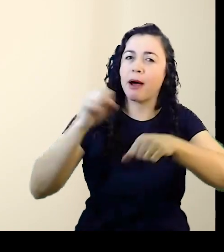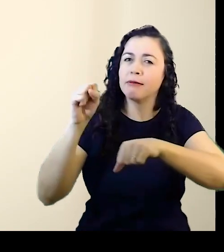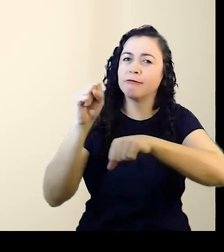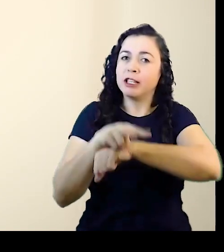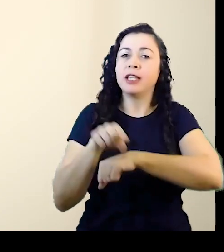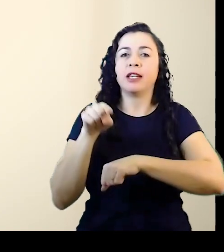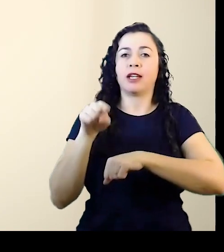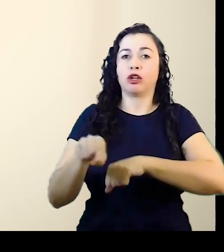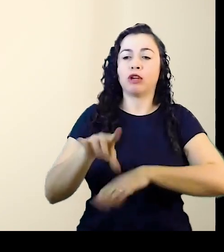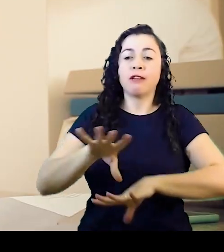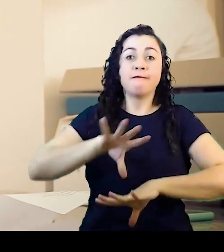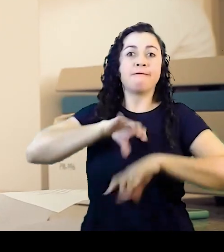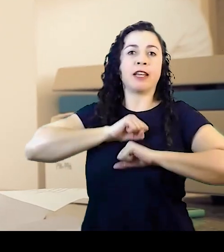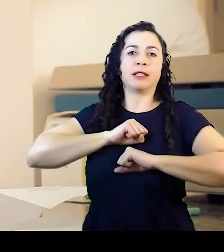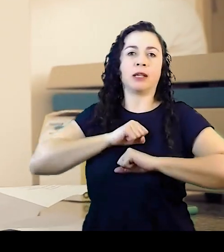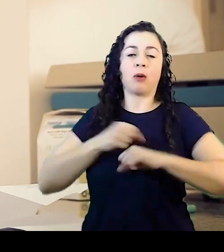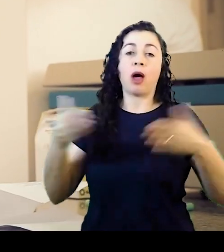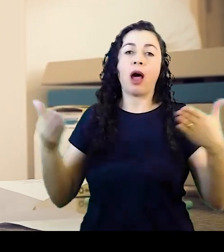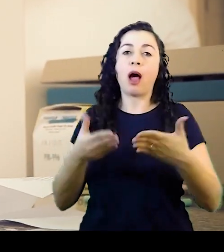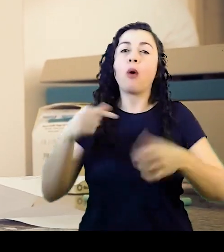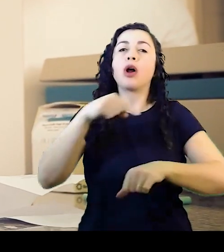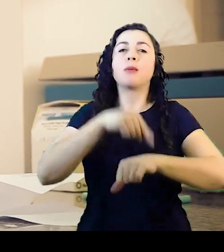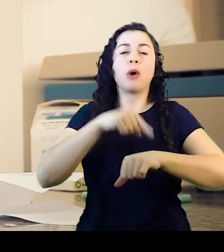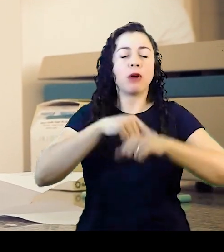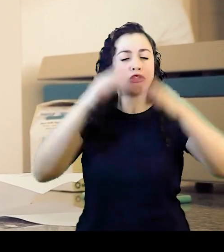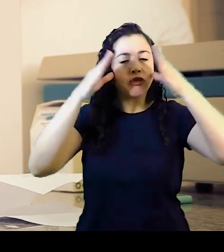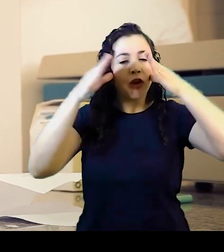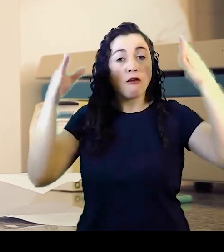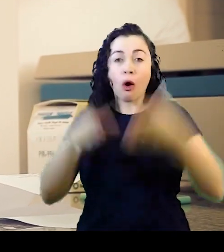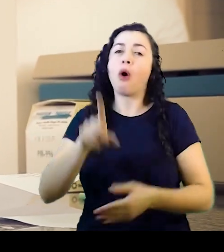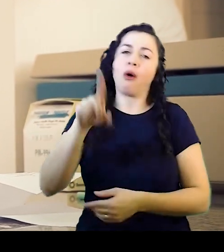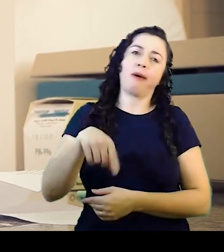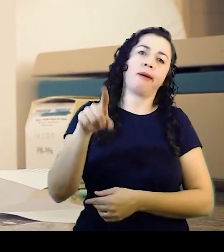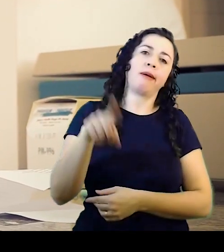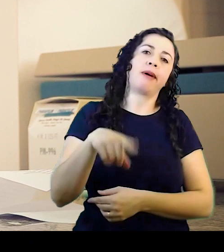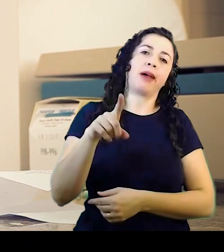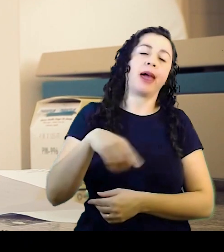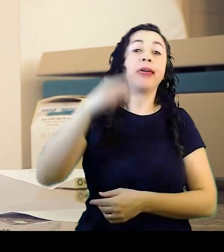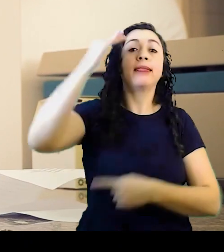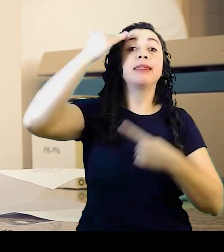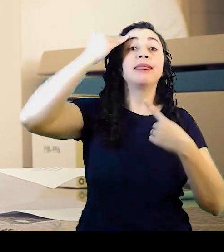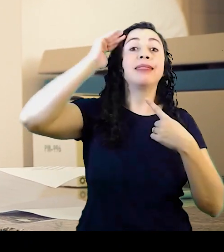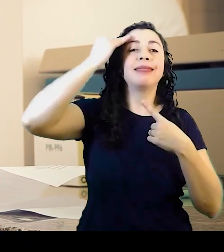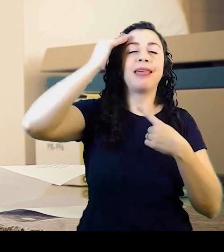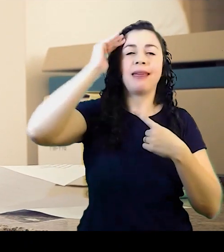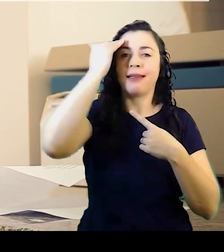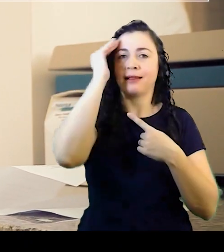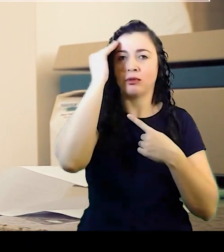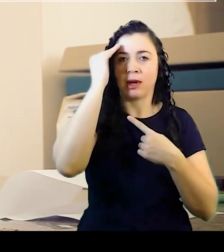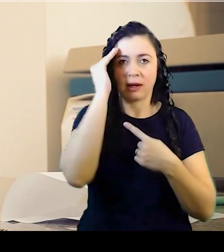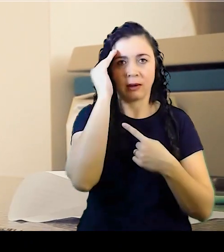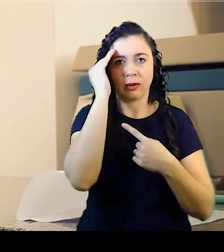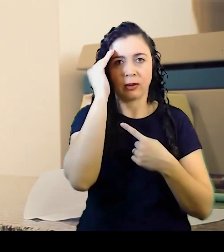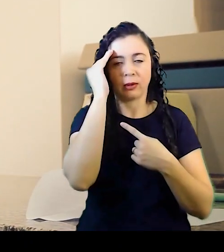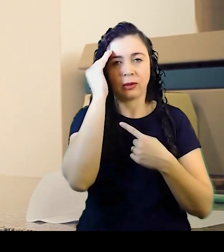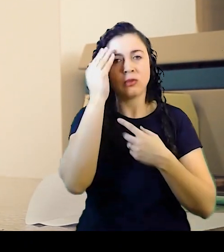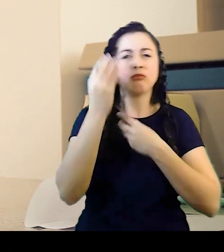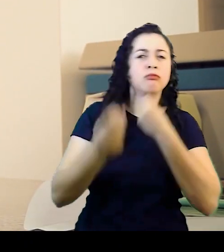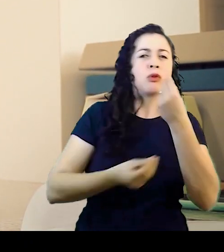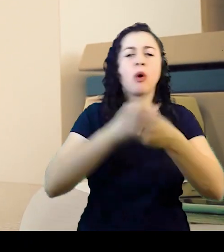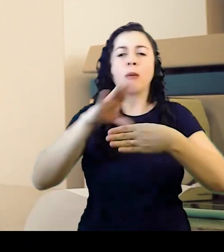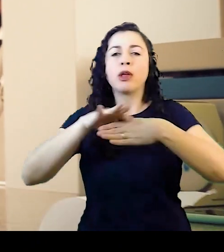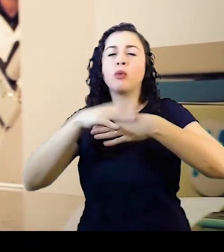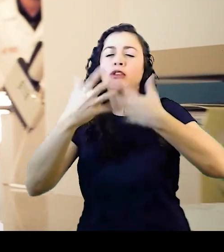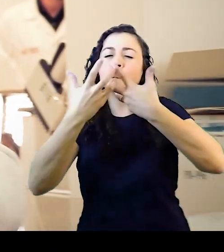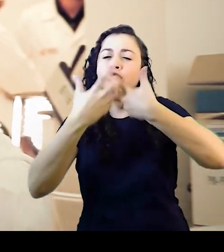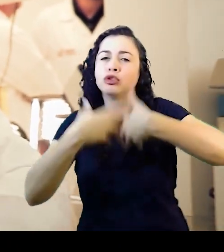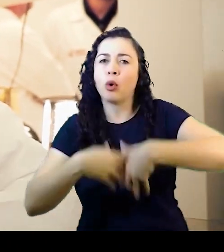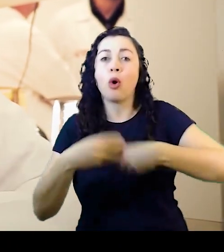where we are dedicating ourselves to understand the disease and how the virus infects cells.